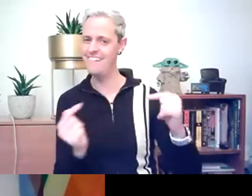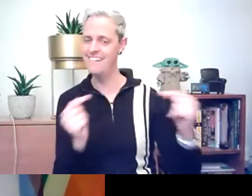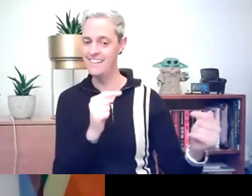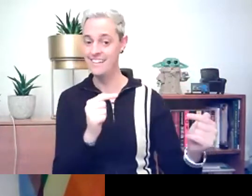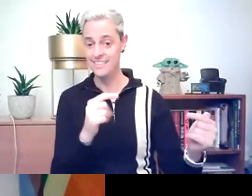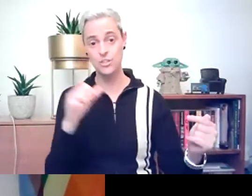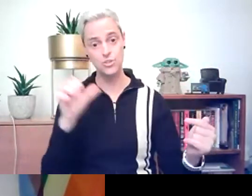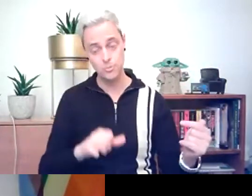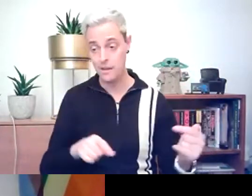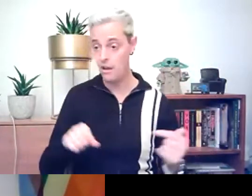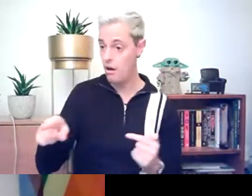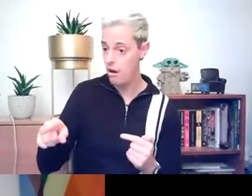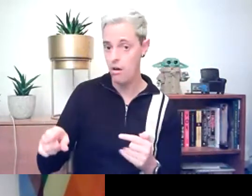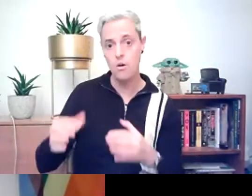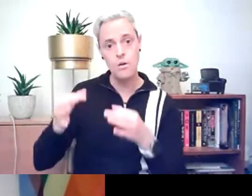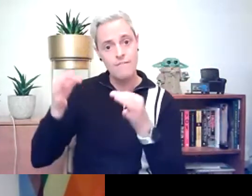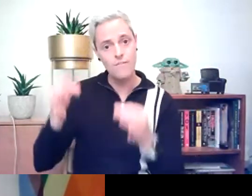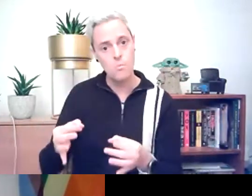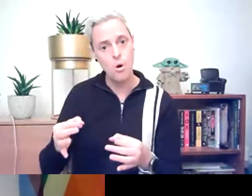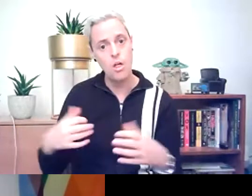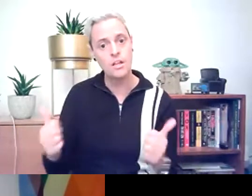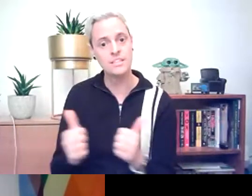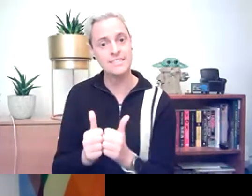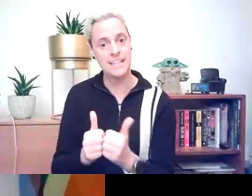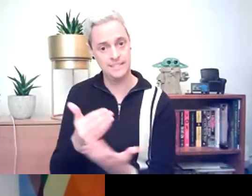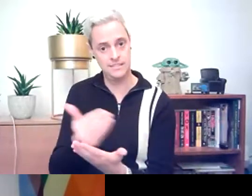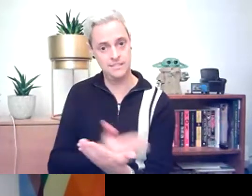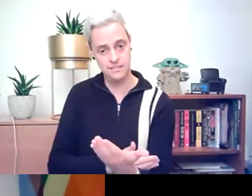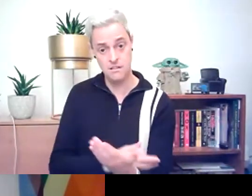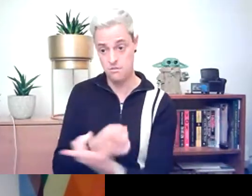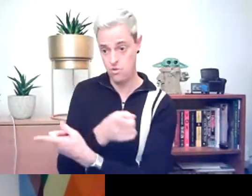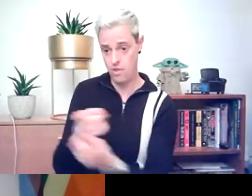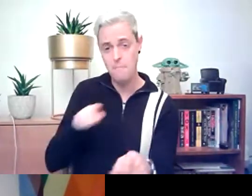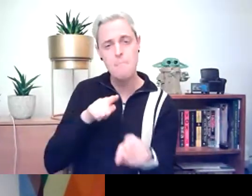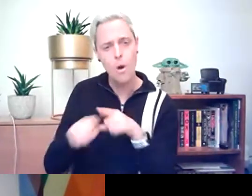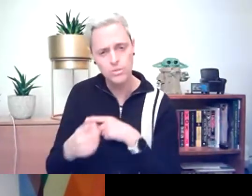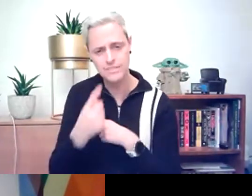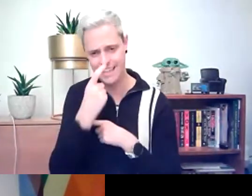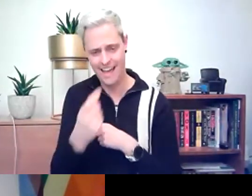consent models of healthcare because most people can make an informed decision about